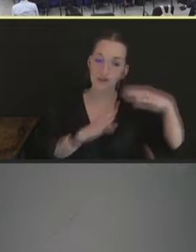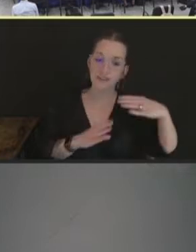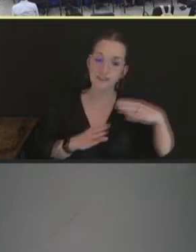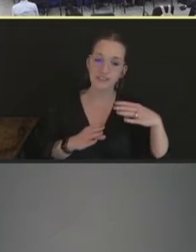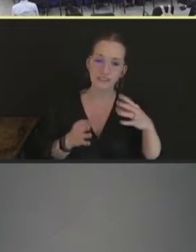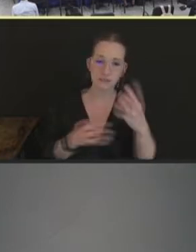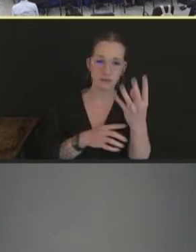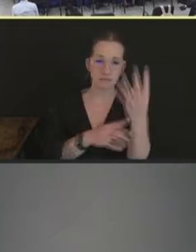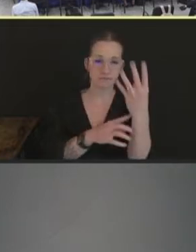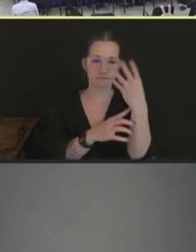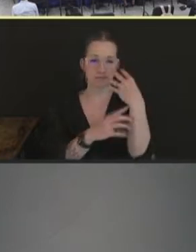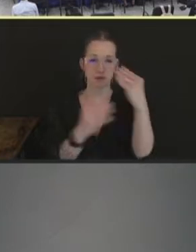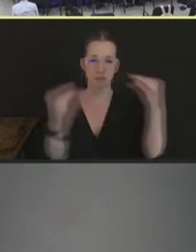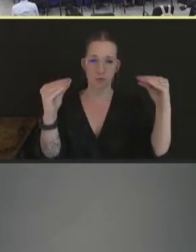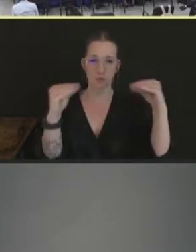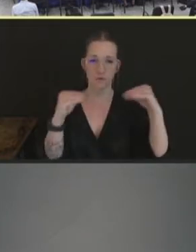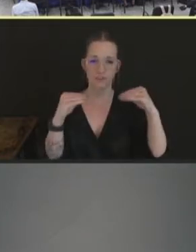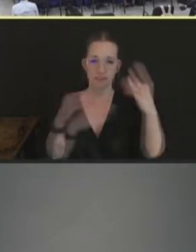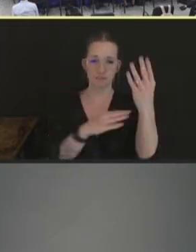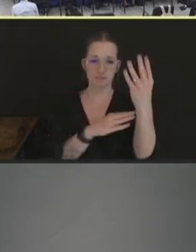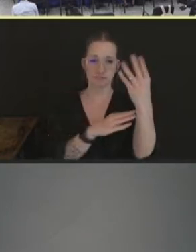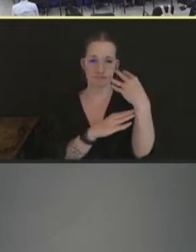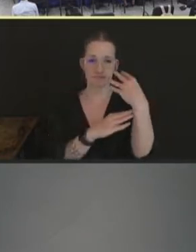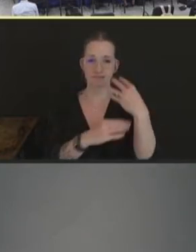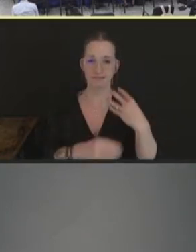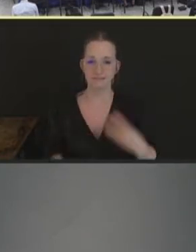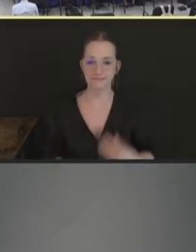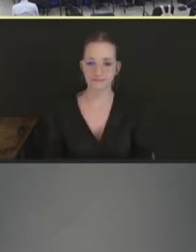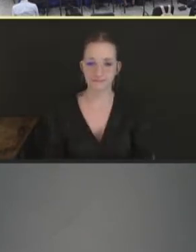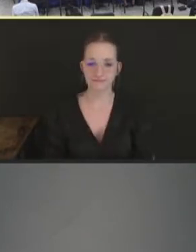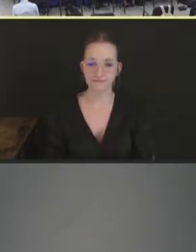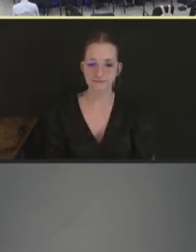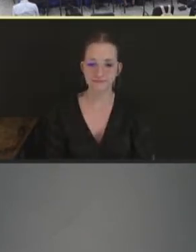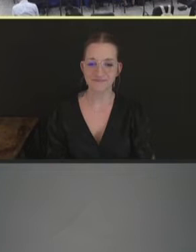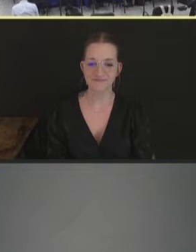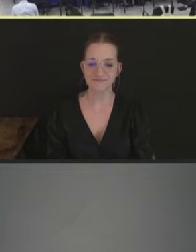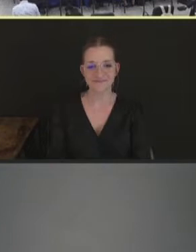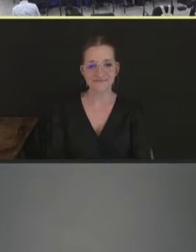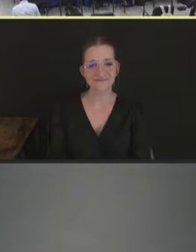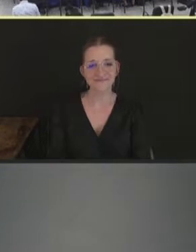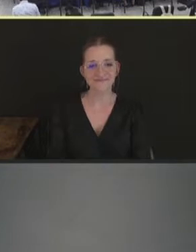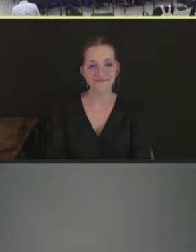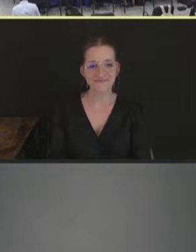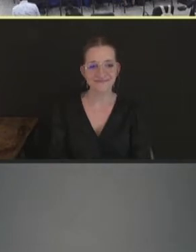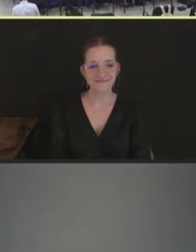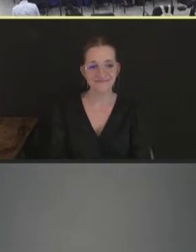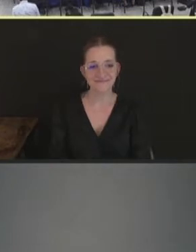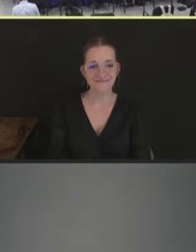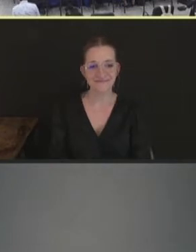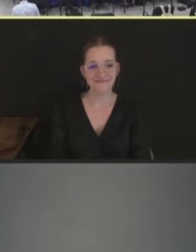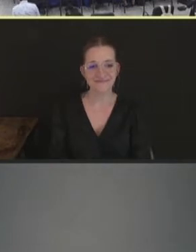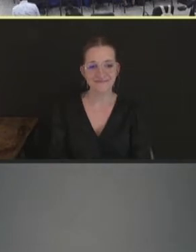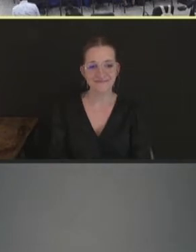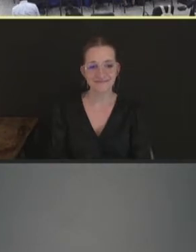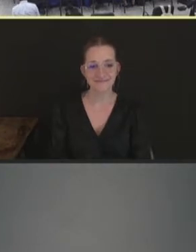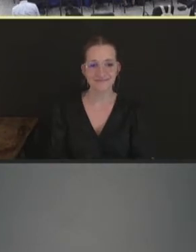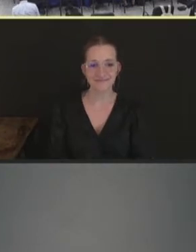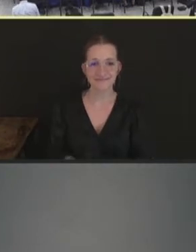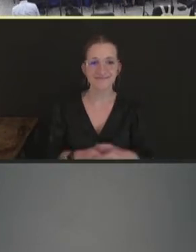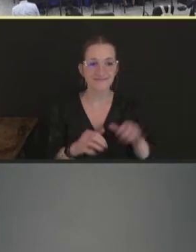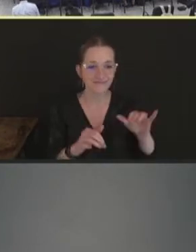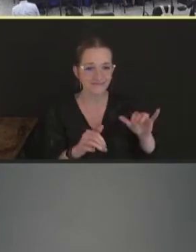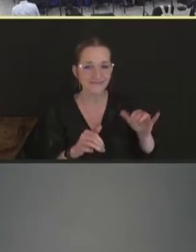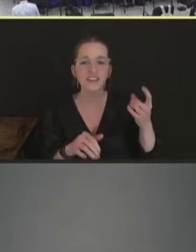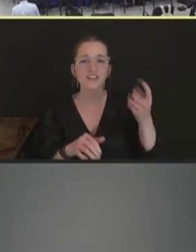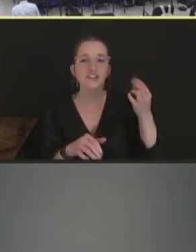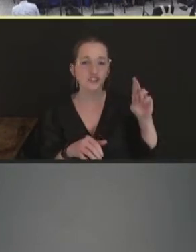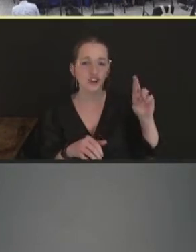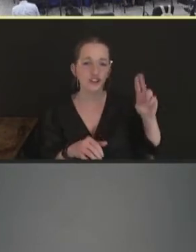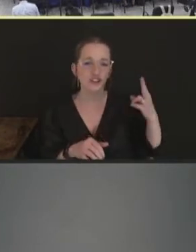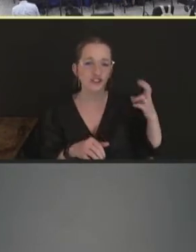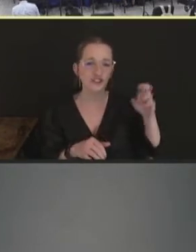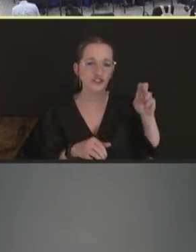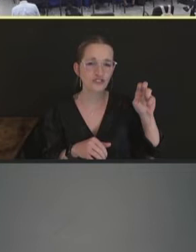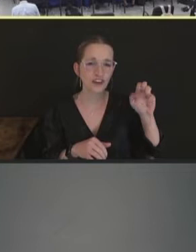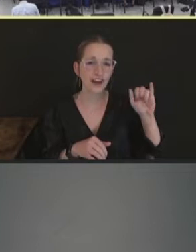Dr. Rheinstein, why don't you go ahead and then we'll hopefully, get Dr. Lehrer to catch